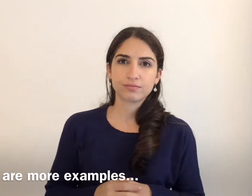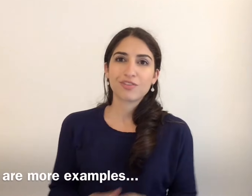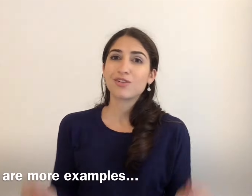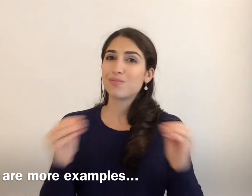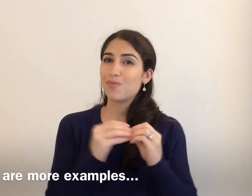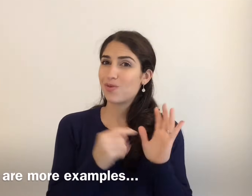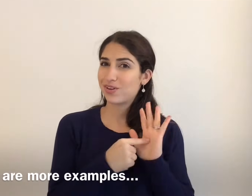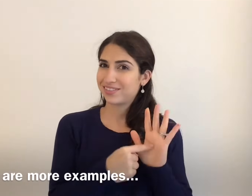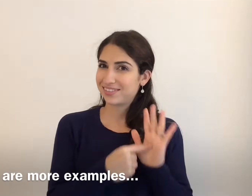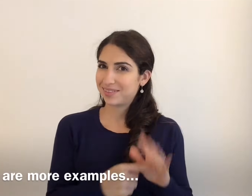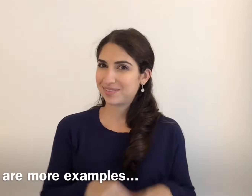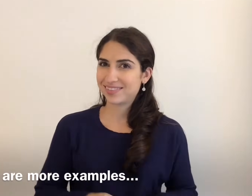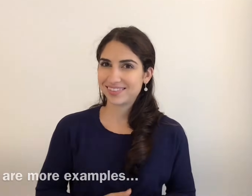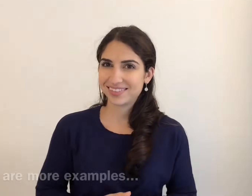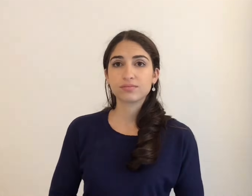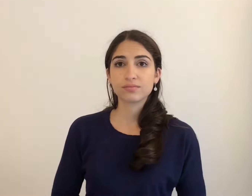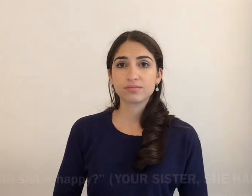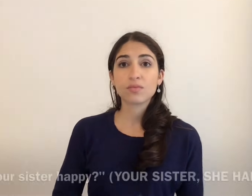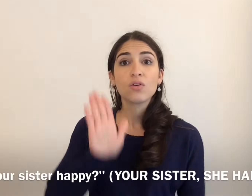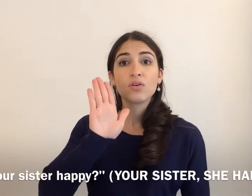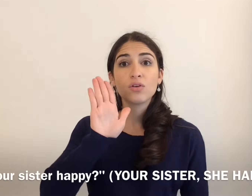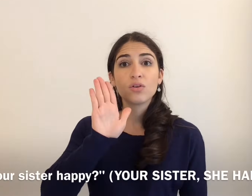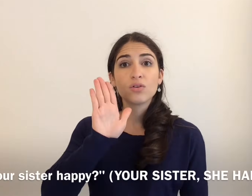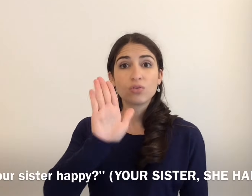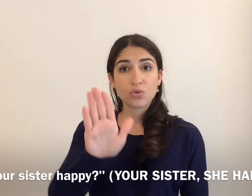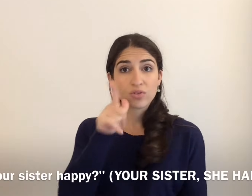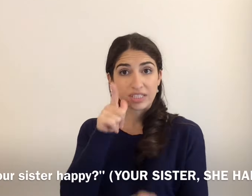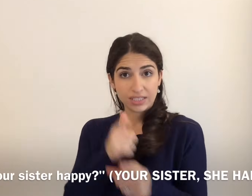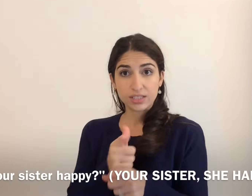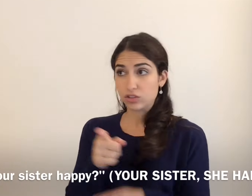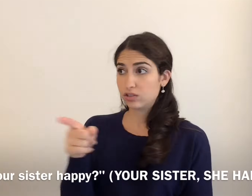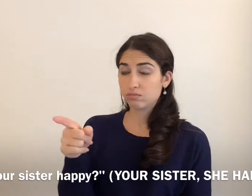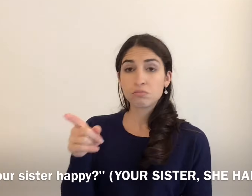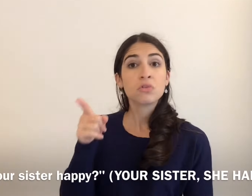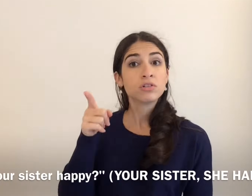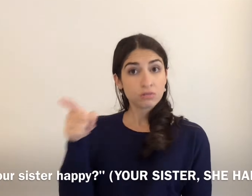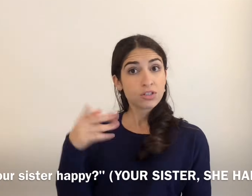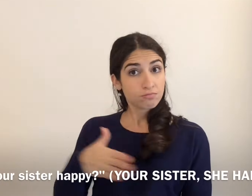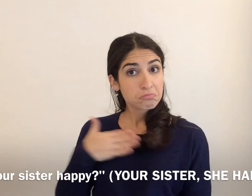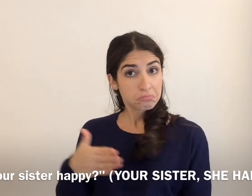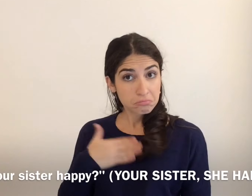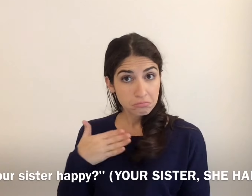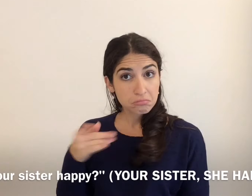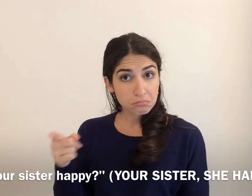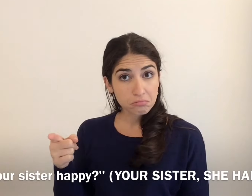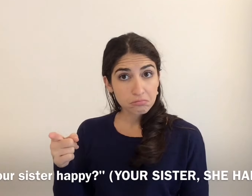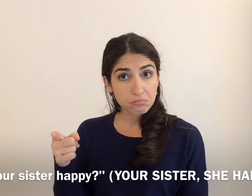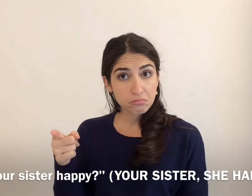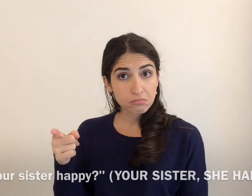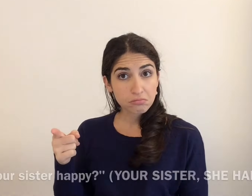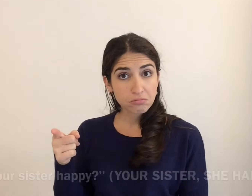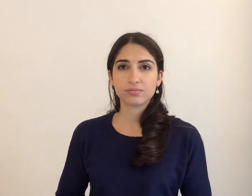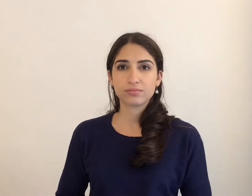Here are more examples: "Your sister, is she happy?"